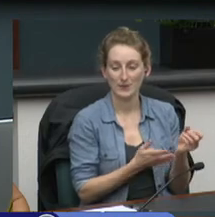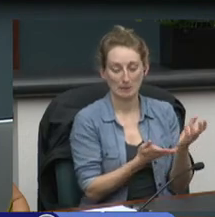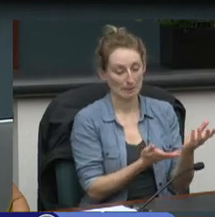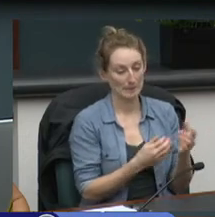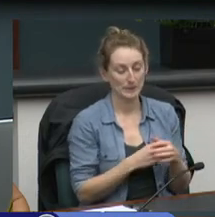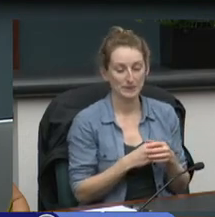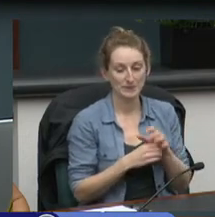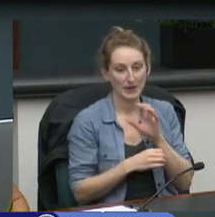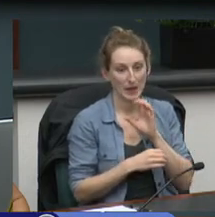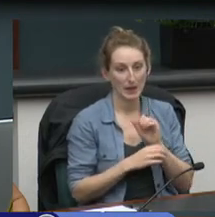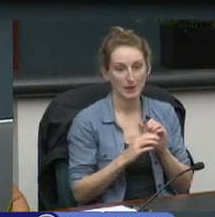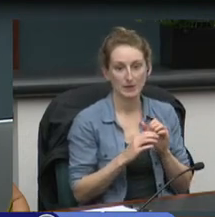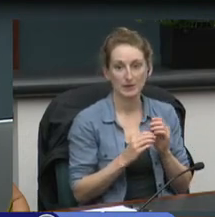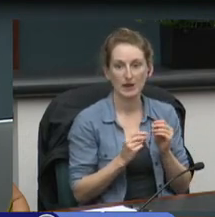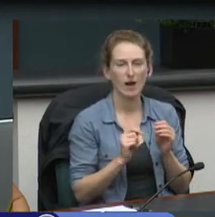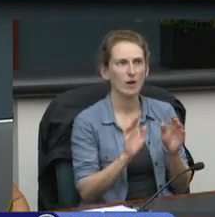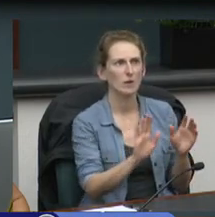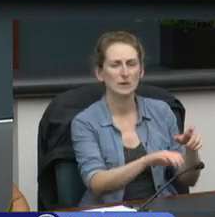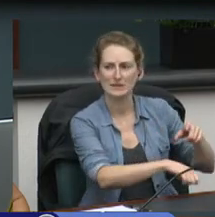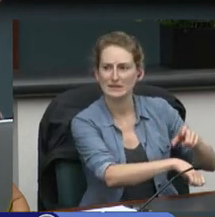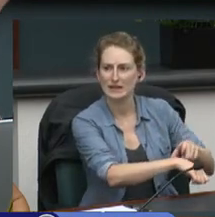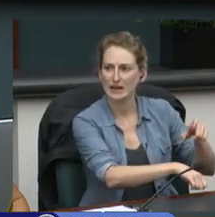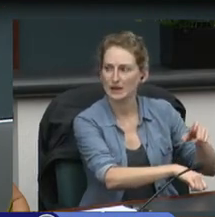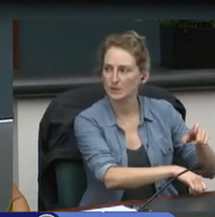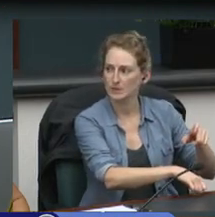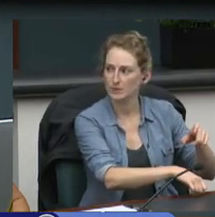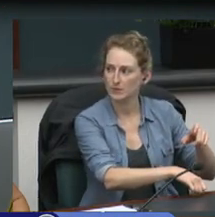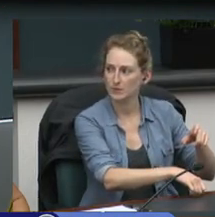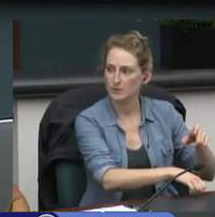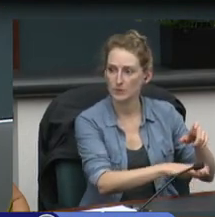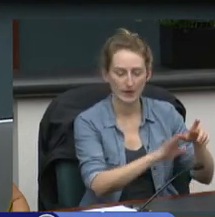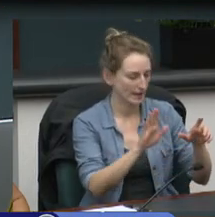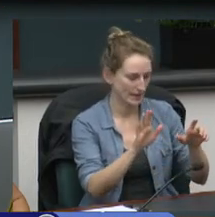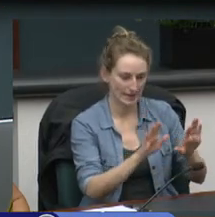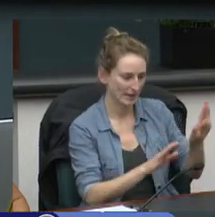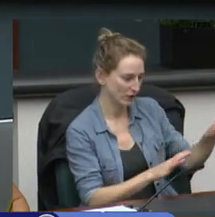neighborhood is very oh that's sorry that's mr. stern mom's time I've got to